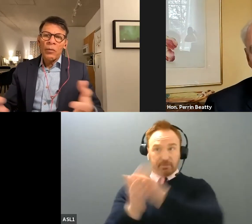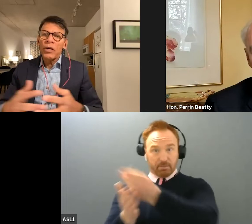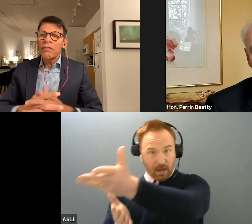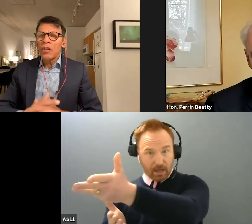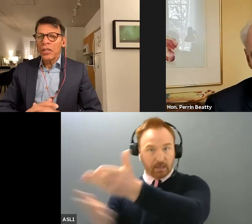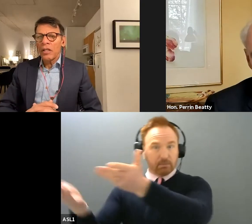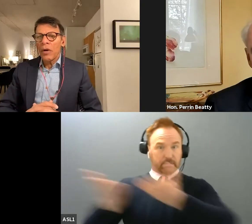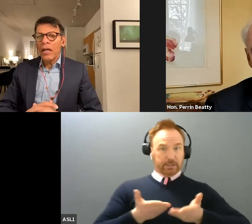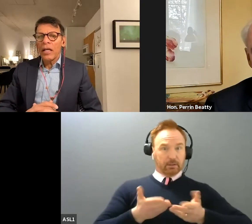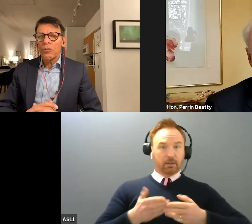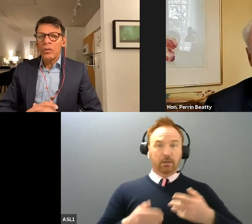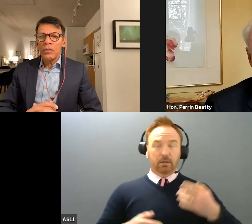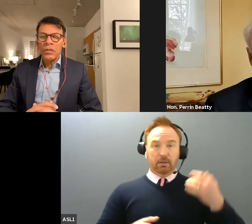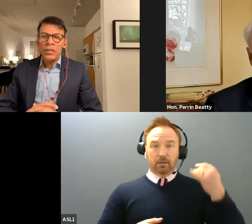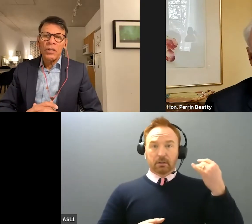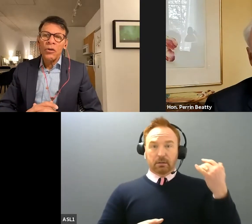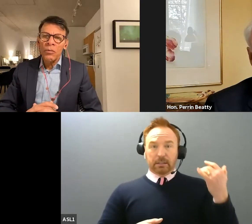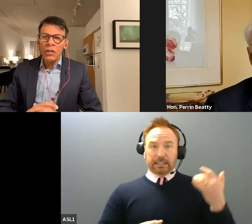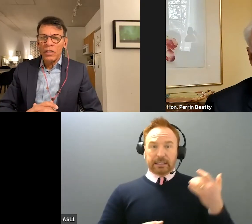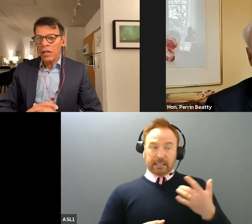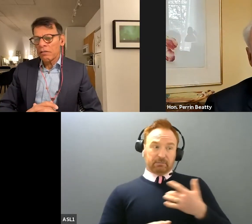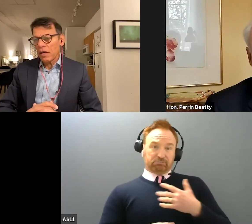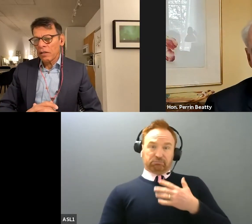we couldn't function in a way that would be considered normal. As a matter of fact, we